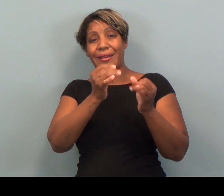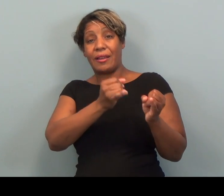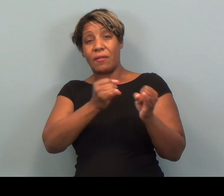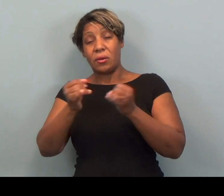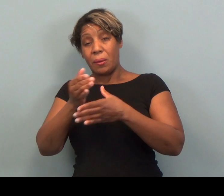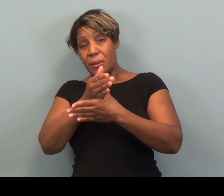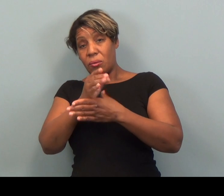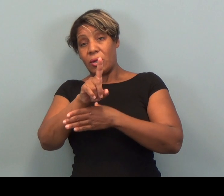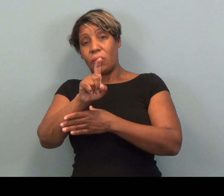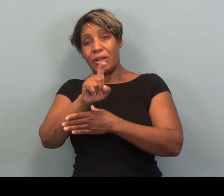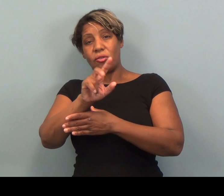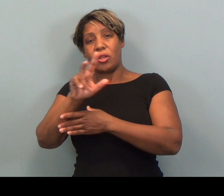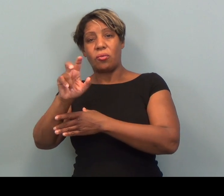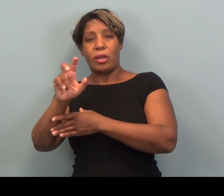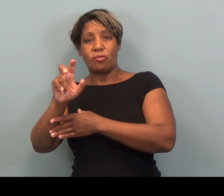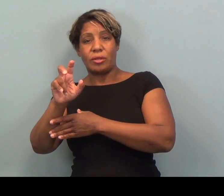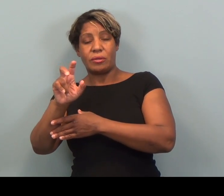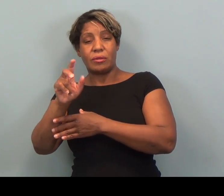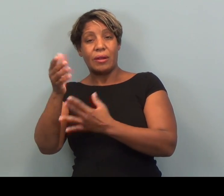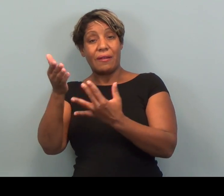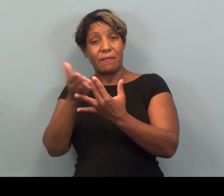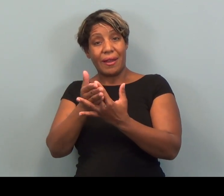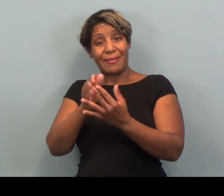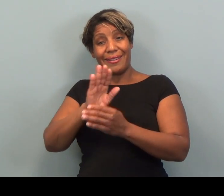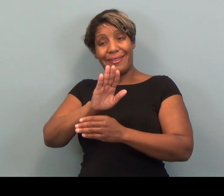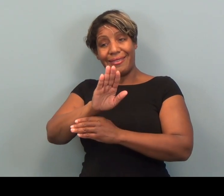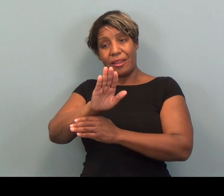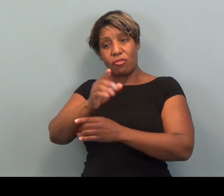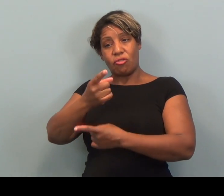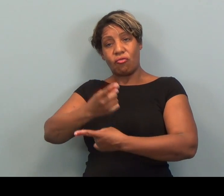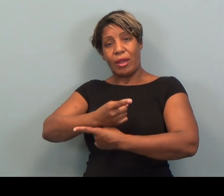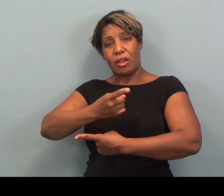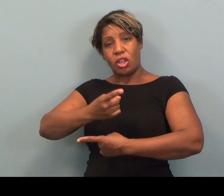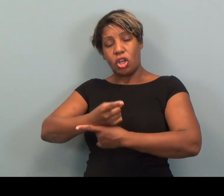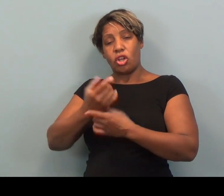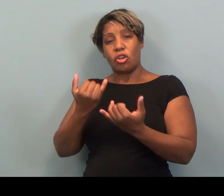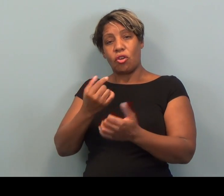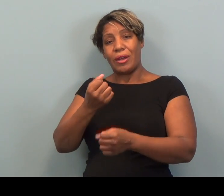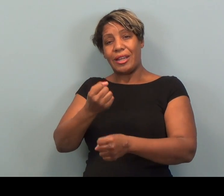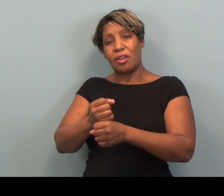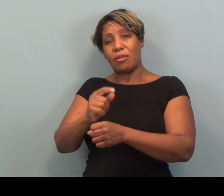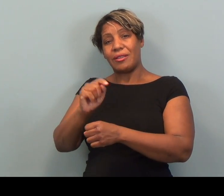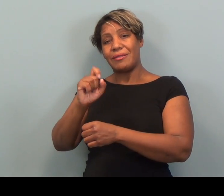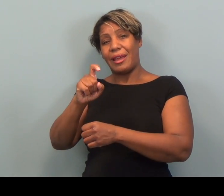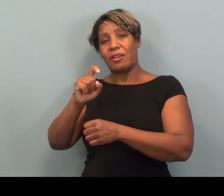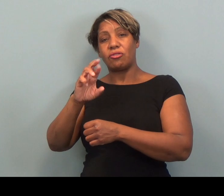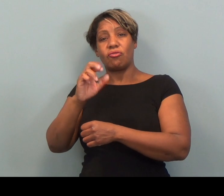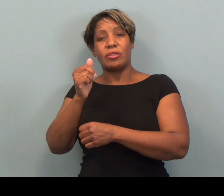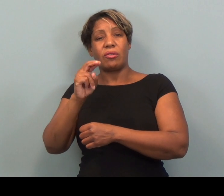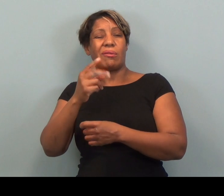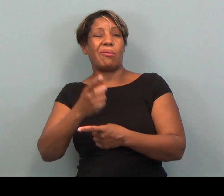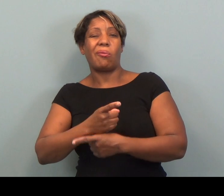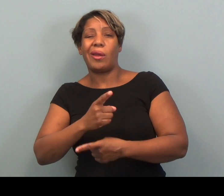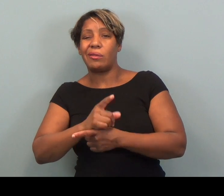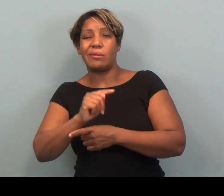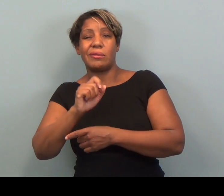between $100 to 300 in filing their regular, current year tax return, just an ordinary tax return,